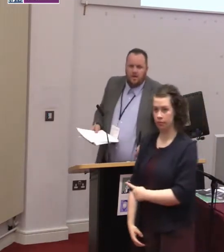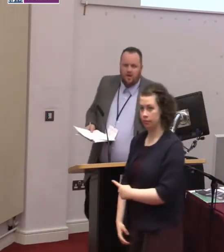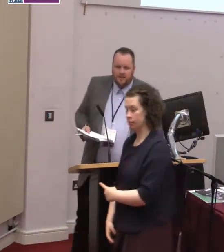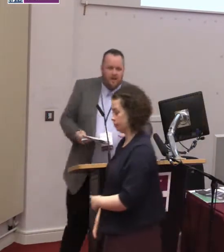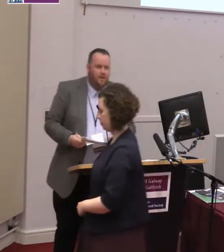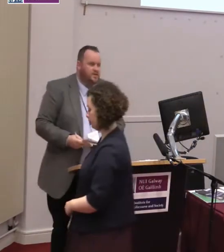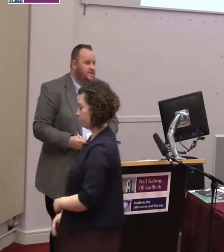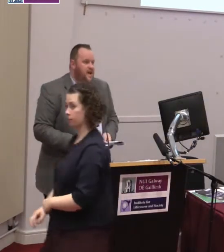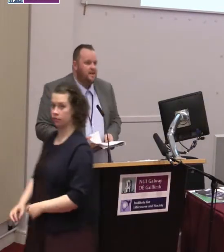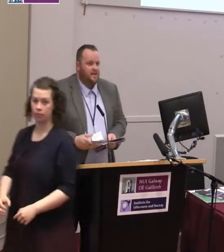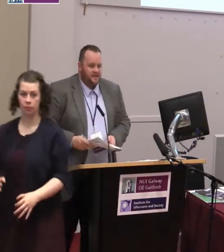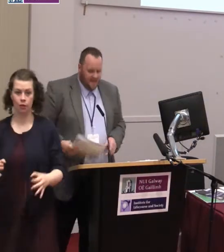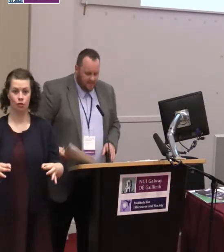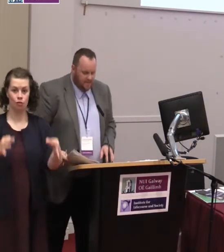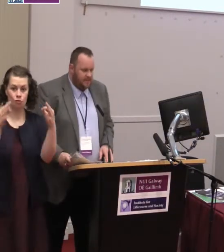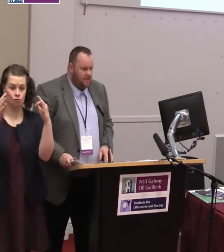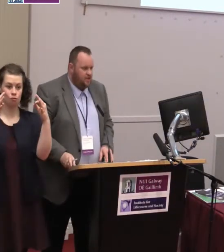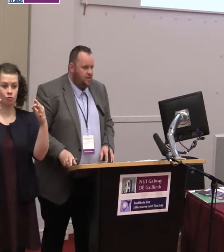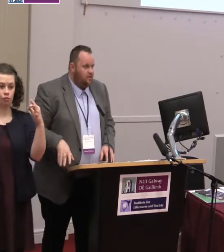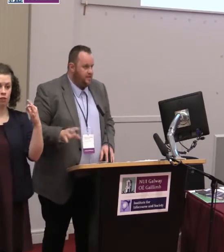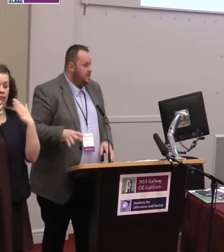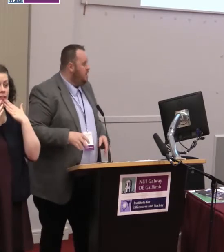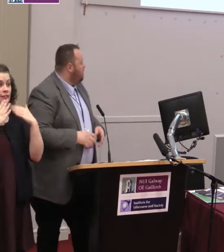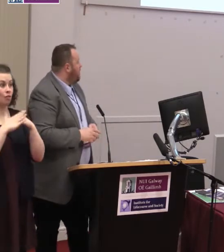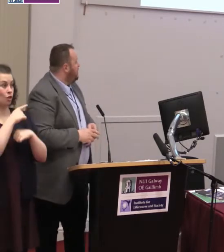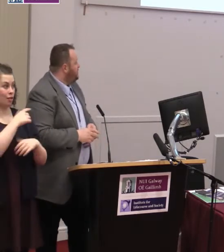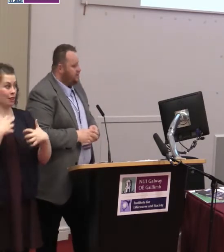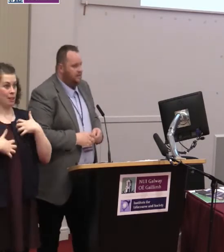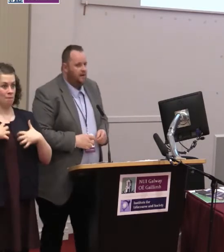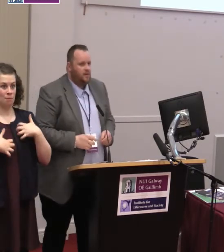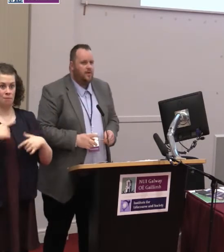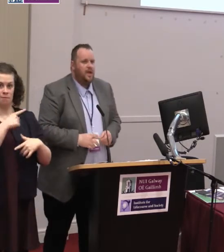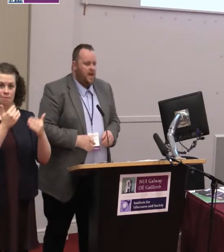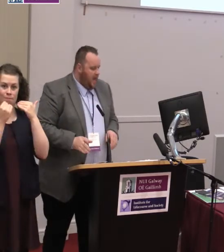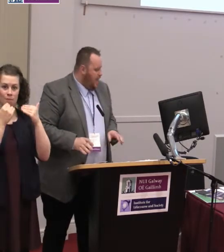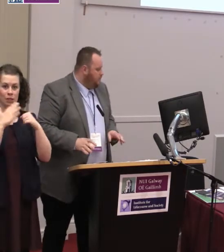Very much for that excellent presentation really excellent presentation you're involved with.